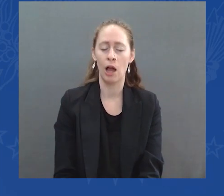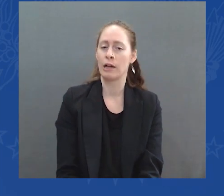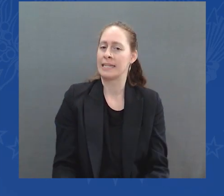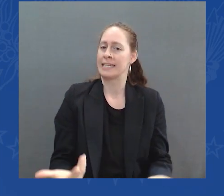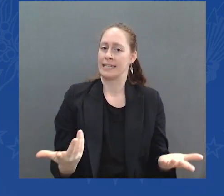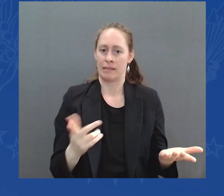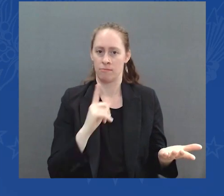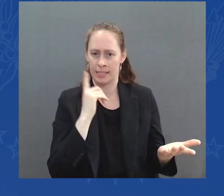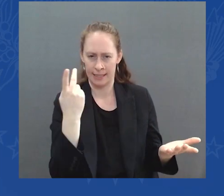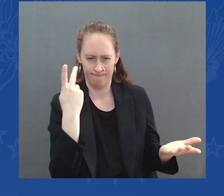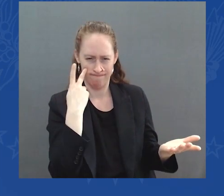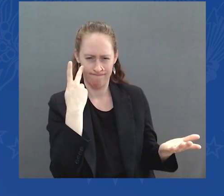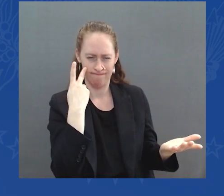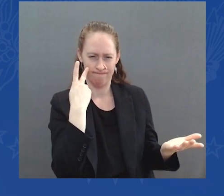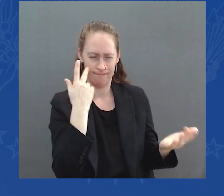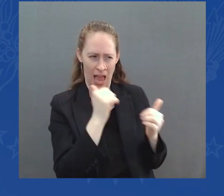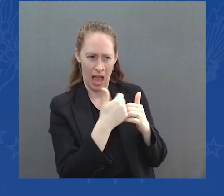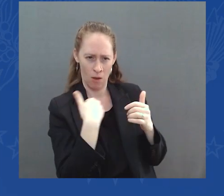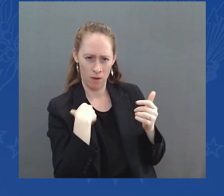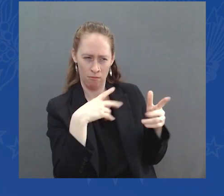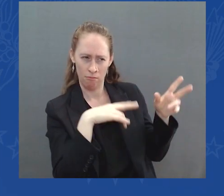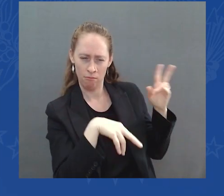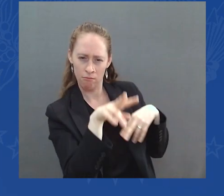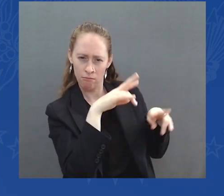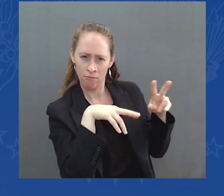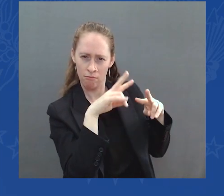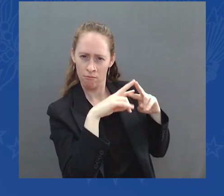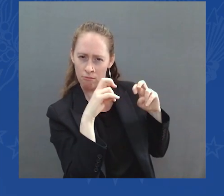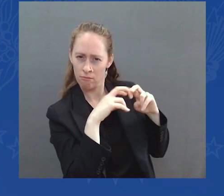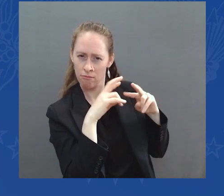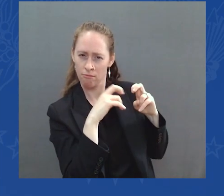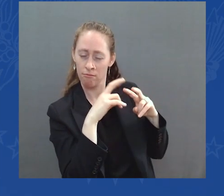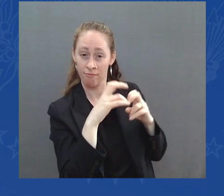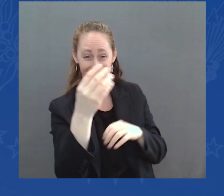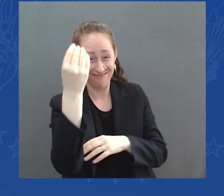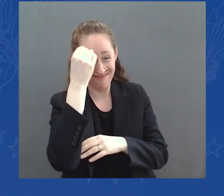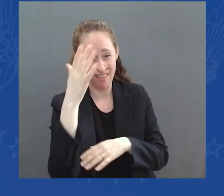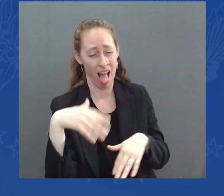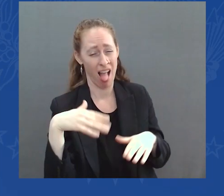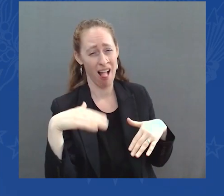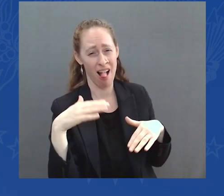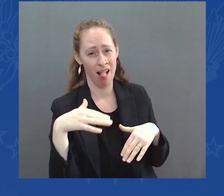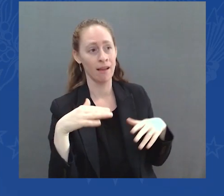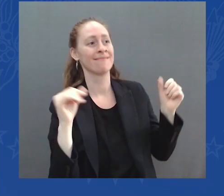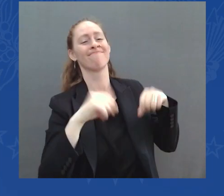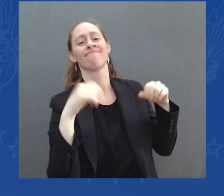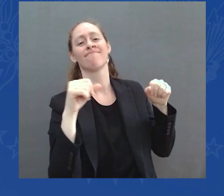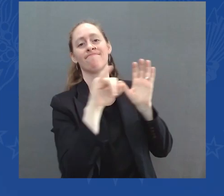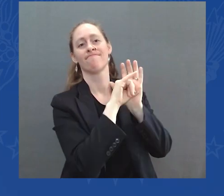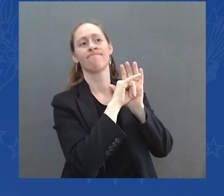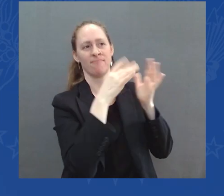Thus far, there is no clear evidence that he's pulling all of his forces out of Kyiv. And there is also evidence